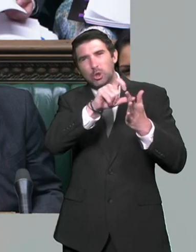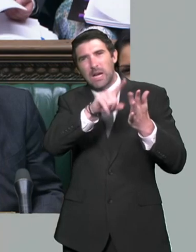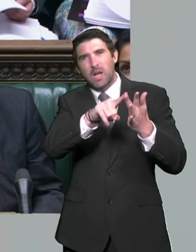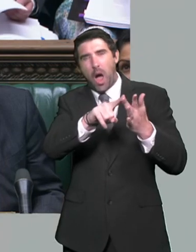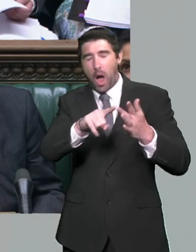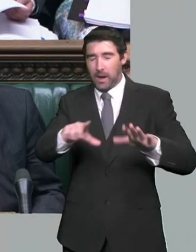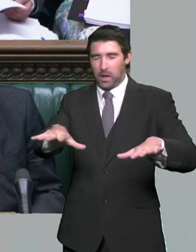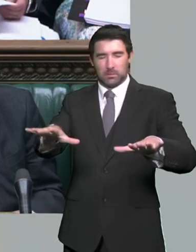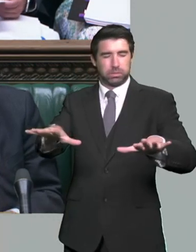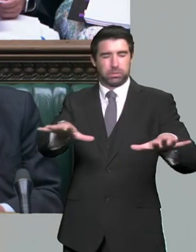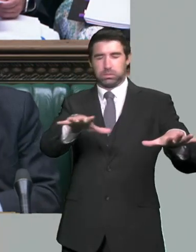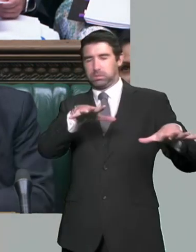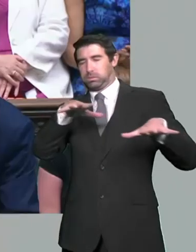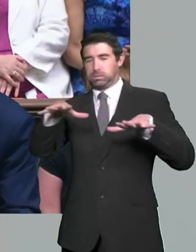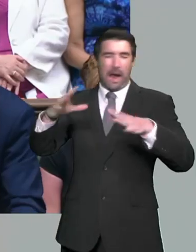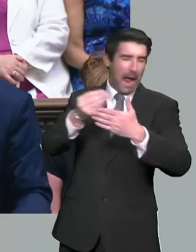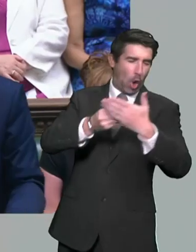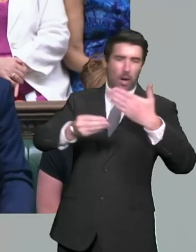“The economy is booming”.